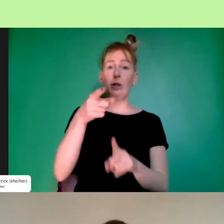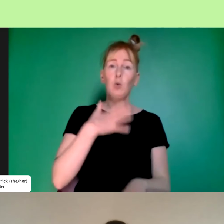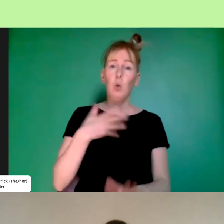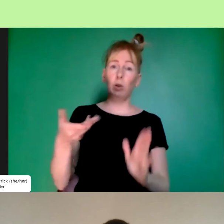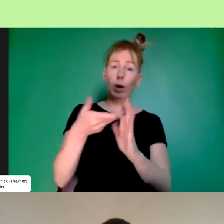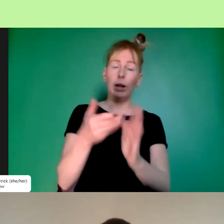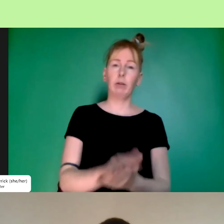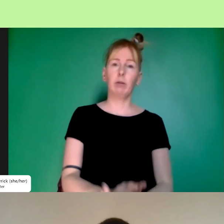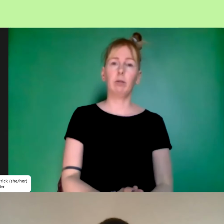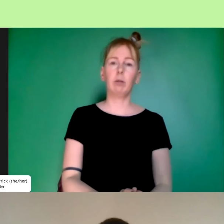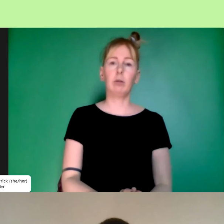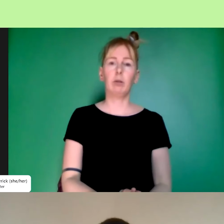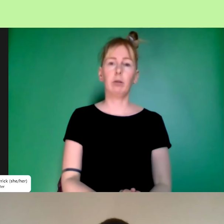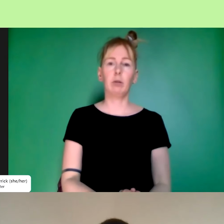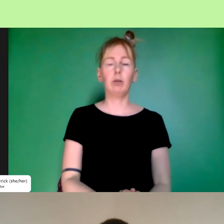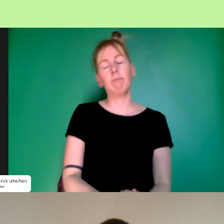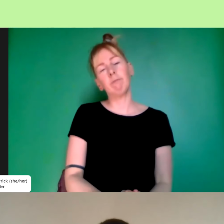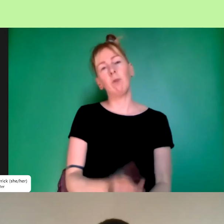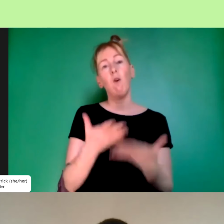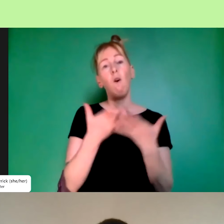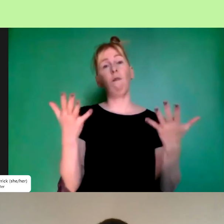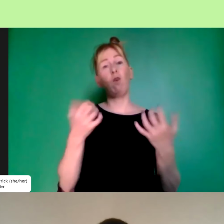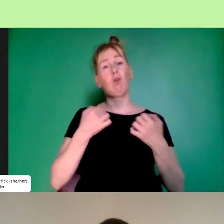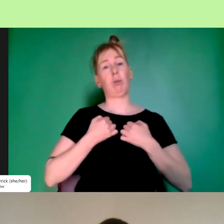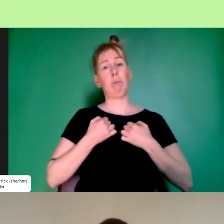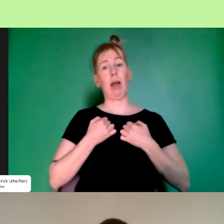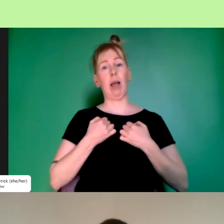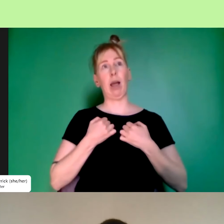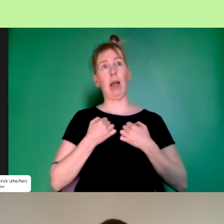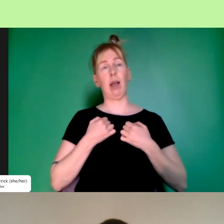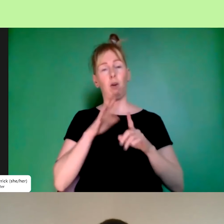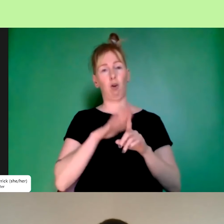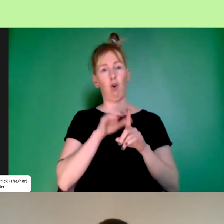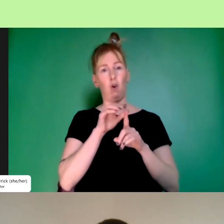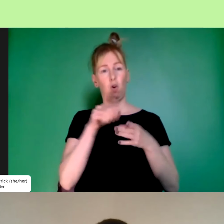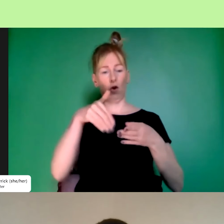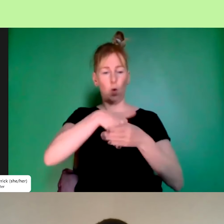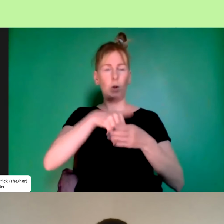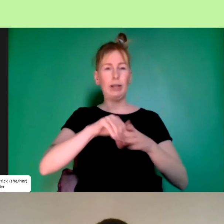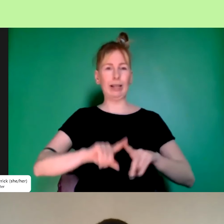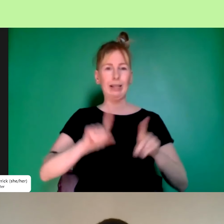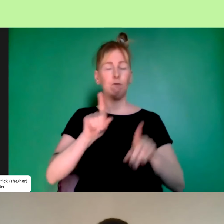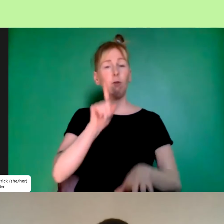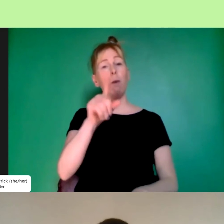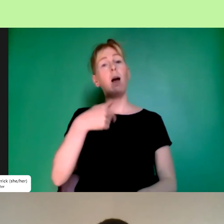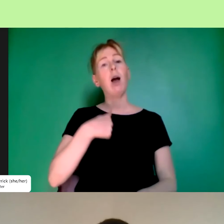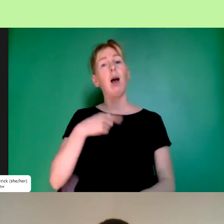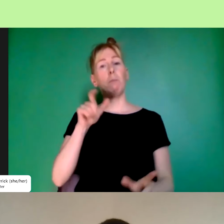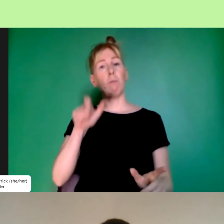Yeah. I mean, it's not from a British context. It's just maybe, as someone who moves around, you know.